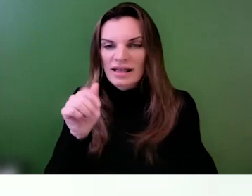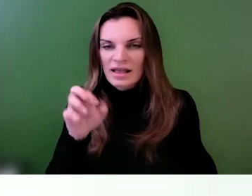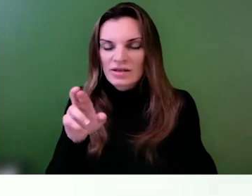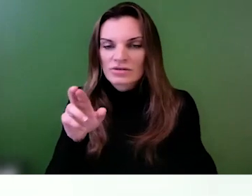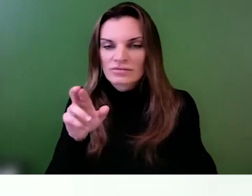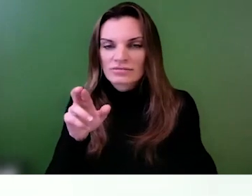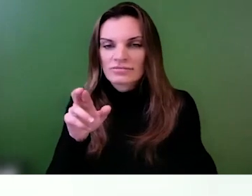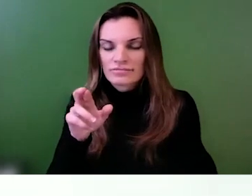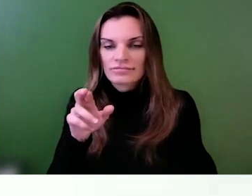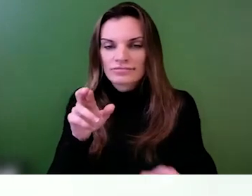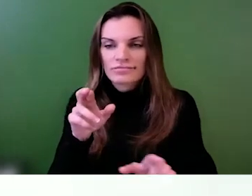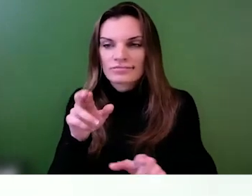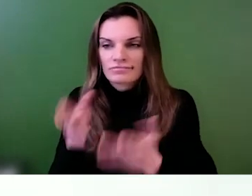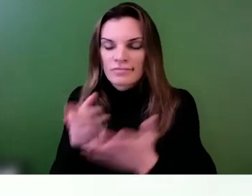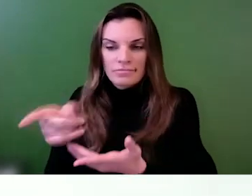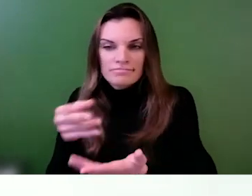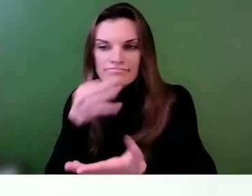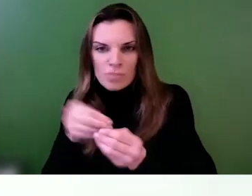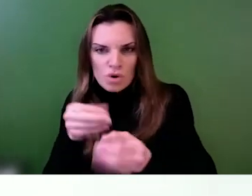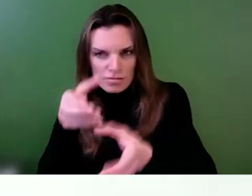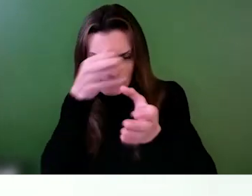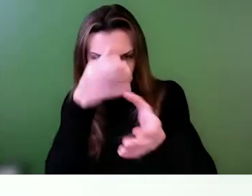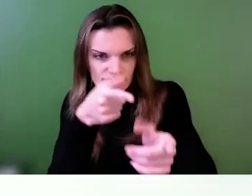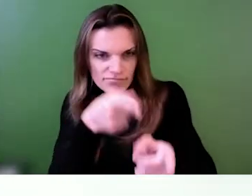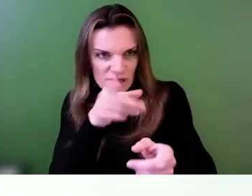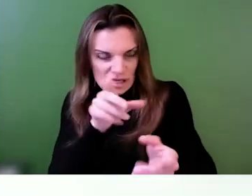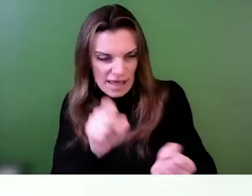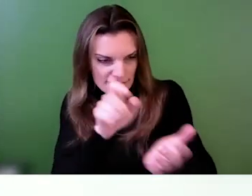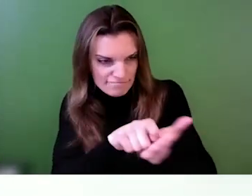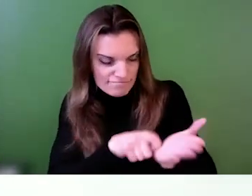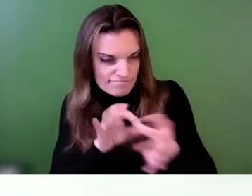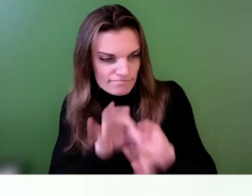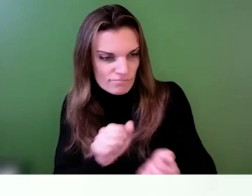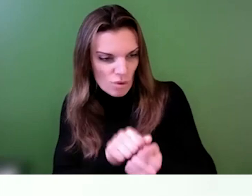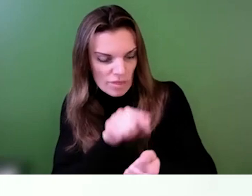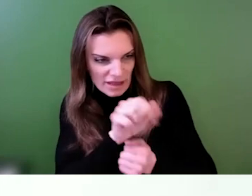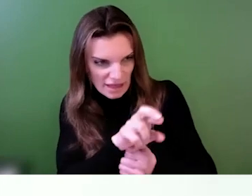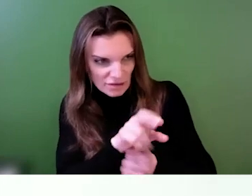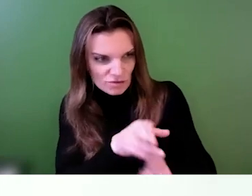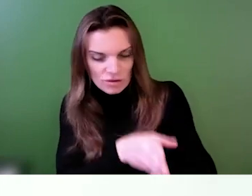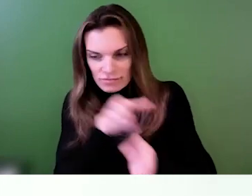comfortable talking about the symptoms that they know and have experienced in the past coming from cancer. And that you can